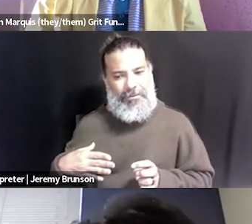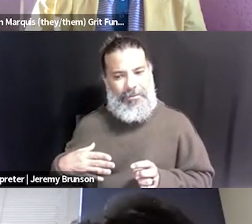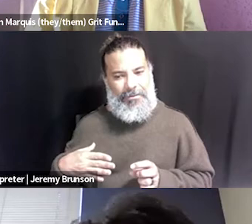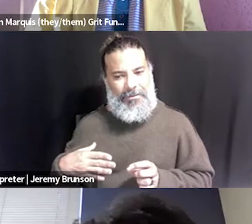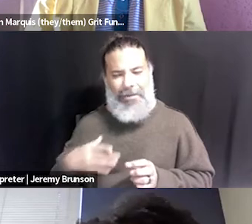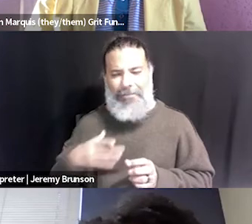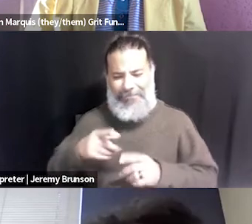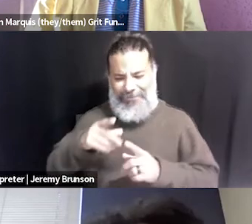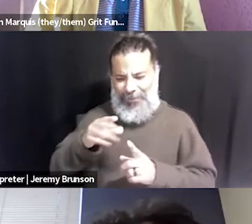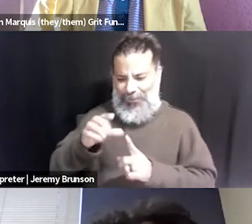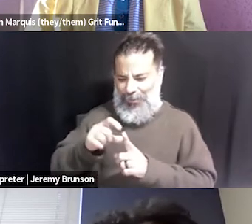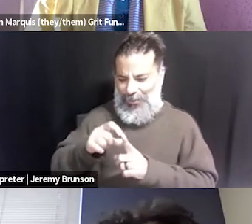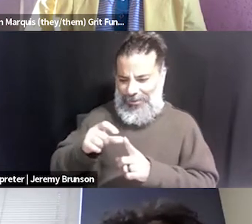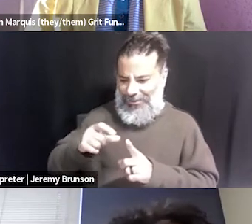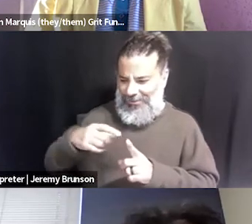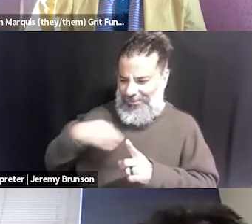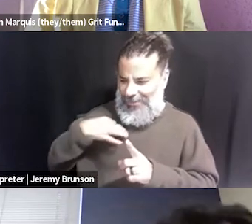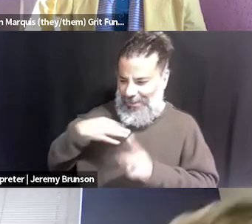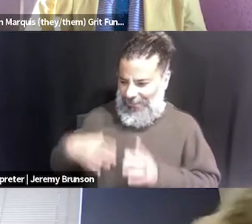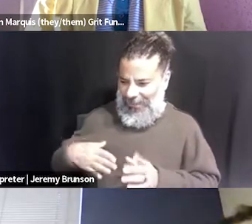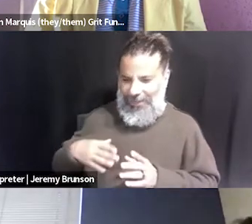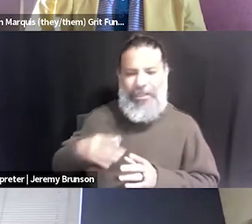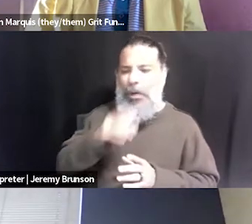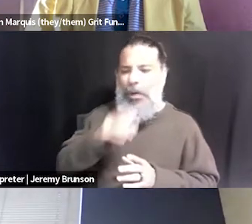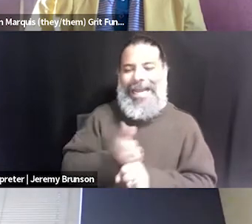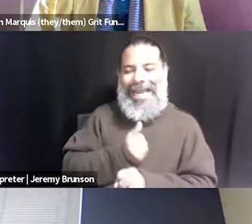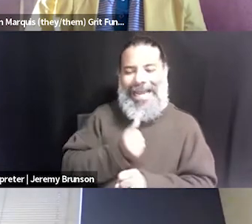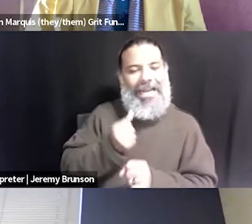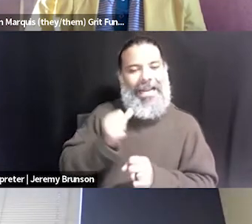People who are applying for grants don't always get feedback.